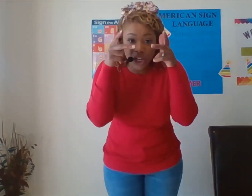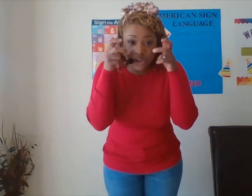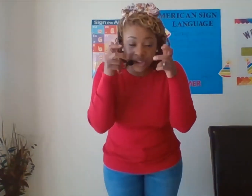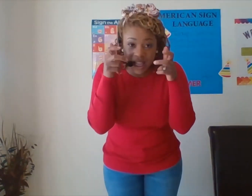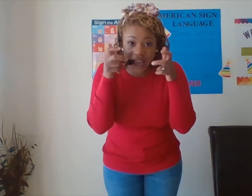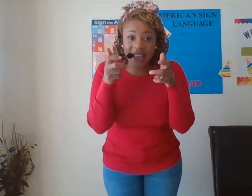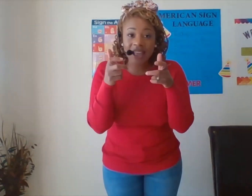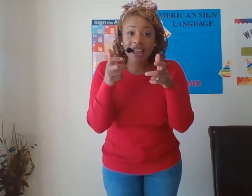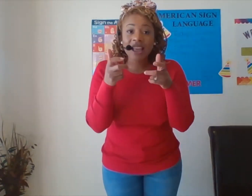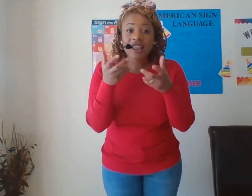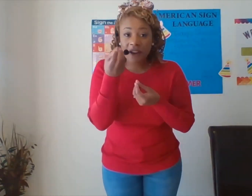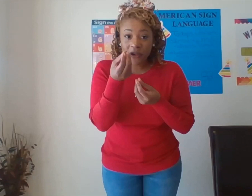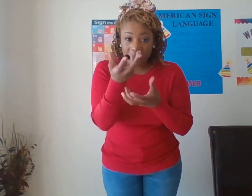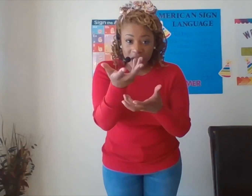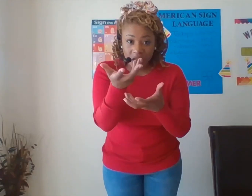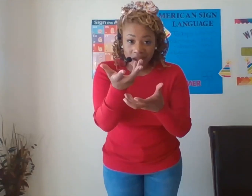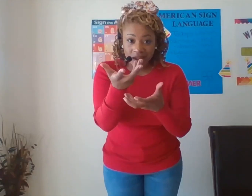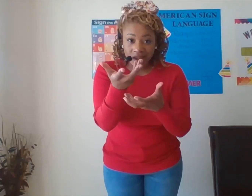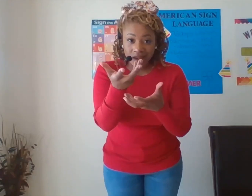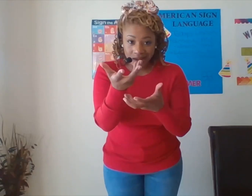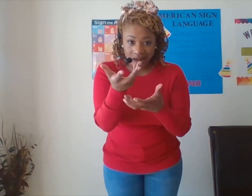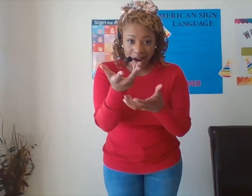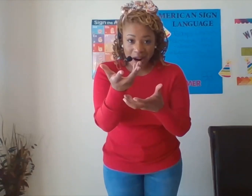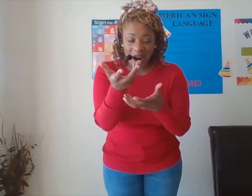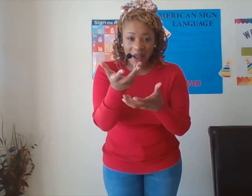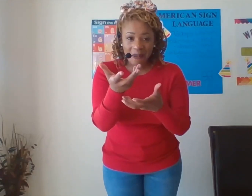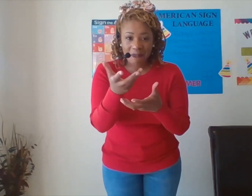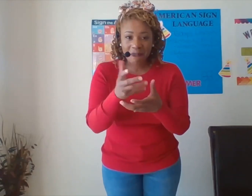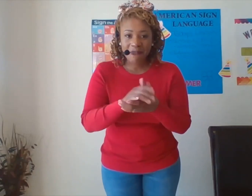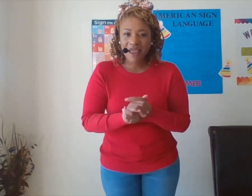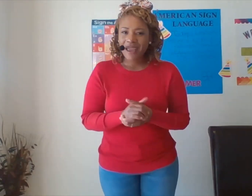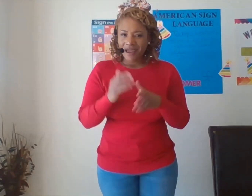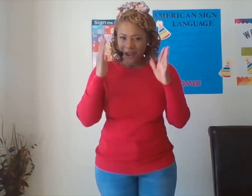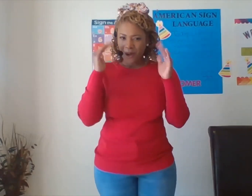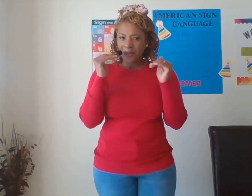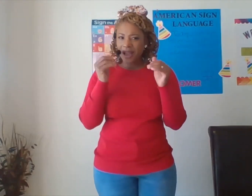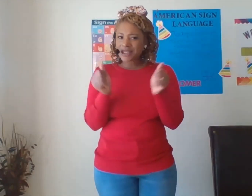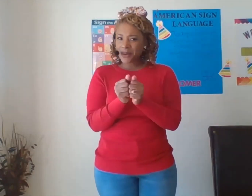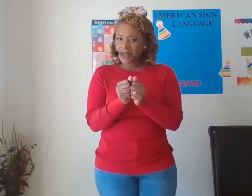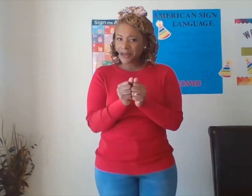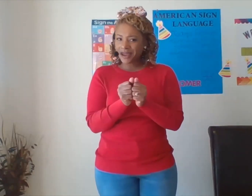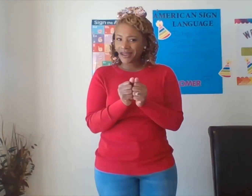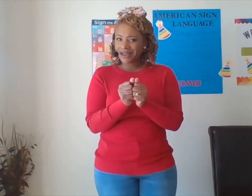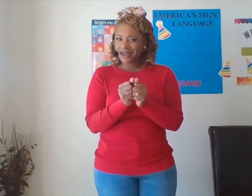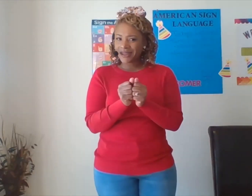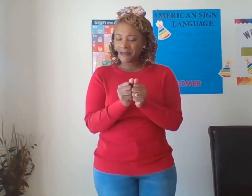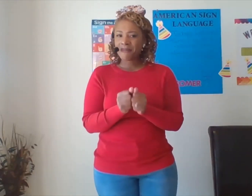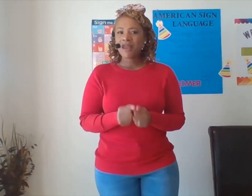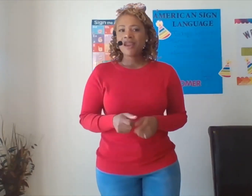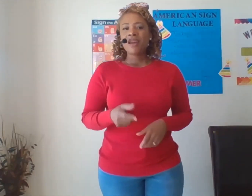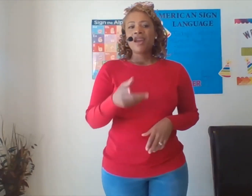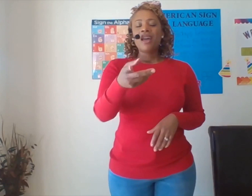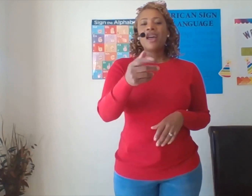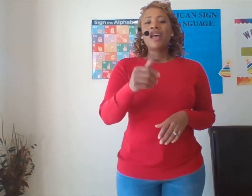understand the information all right hope you guys are with me